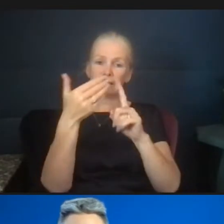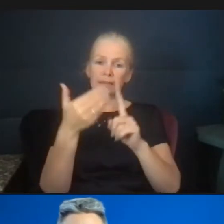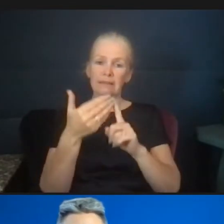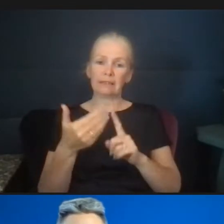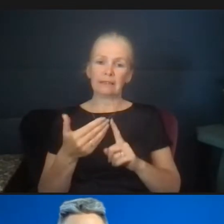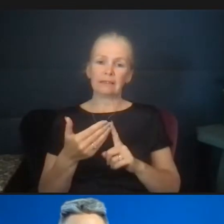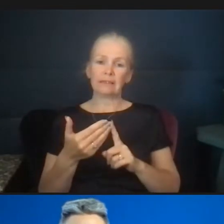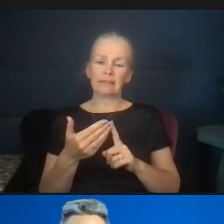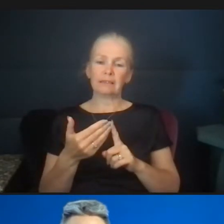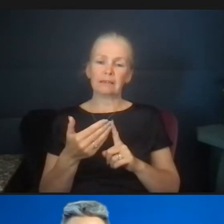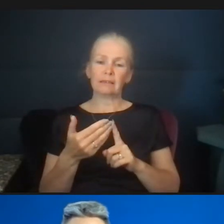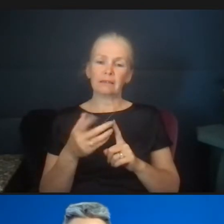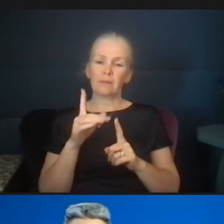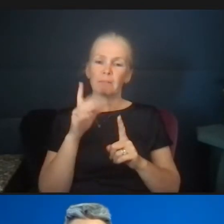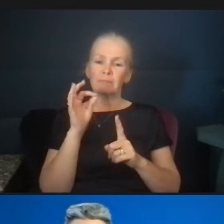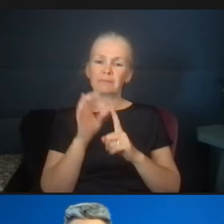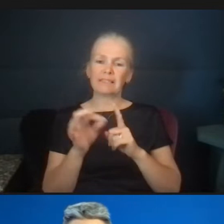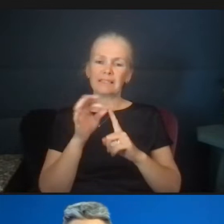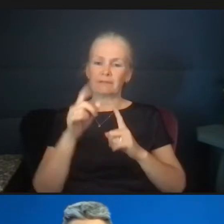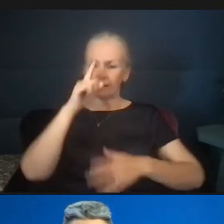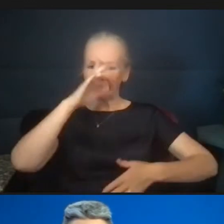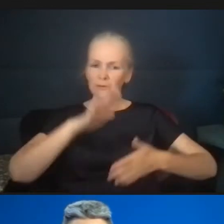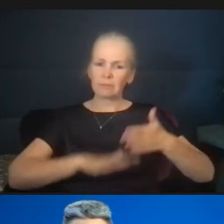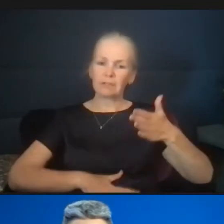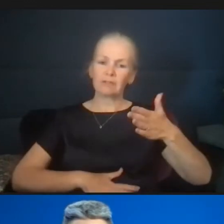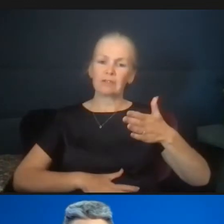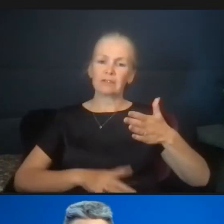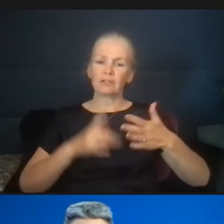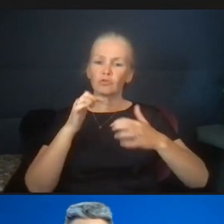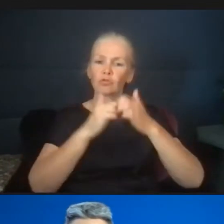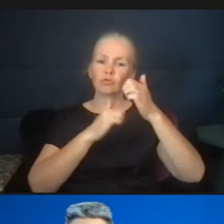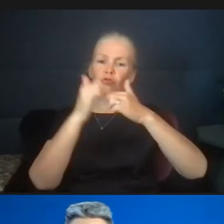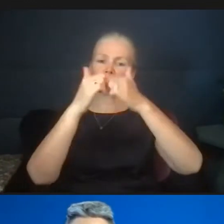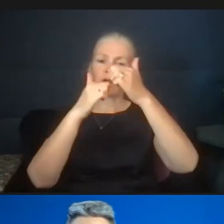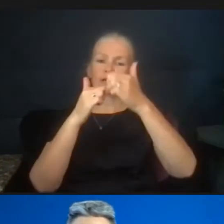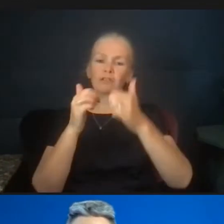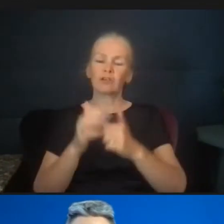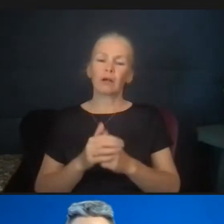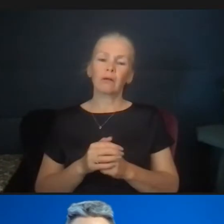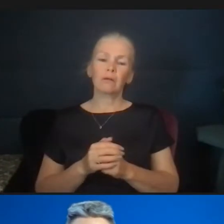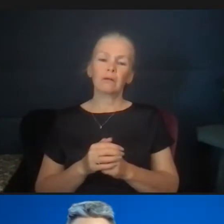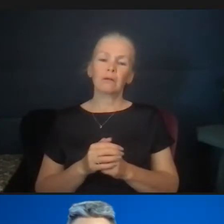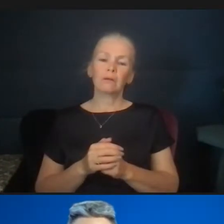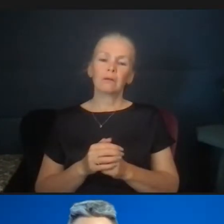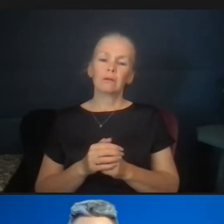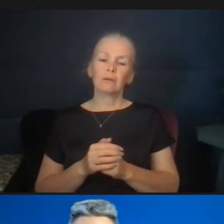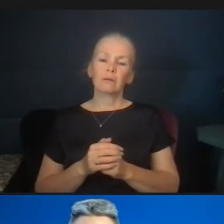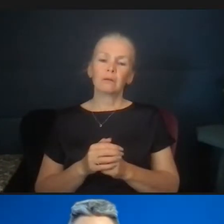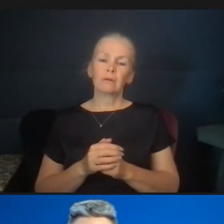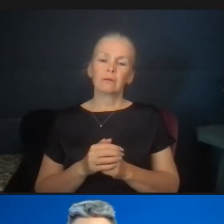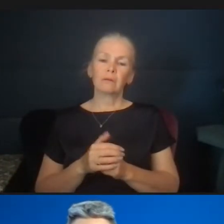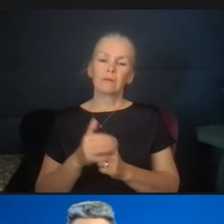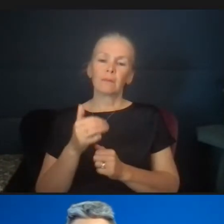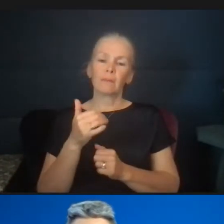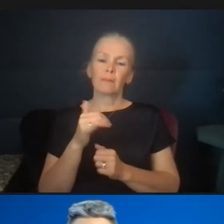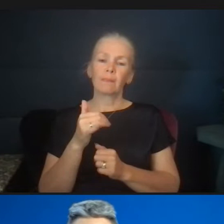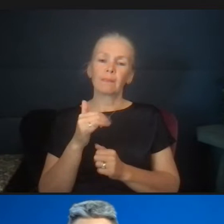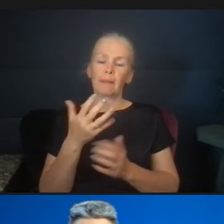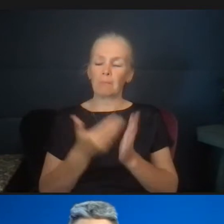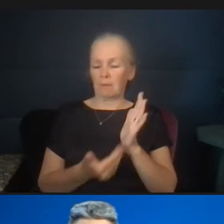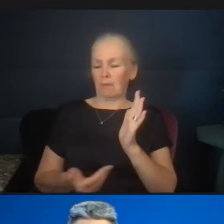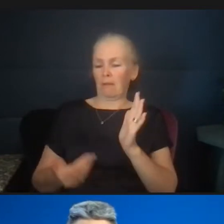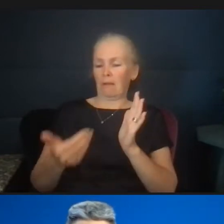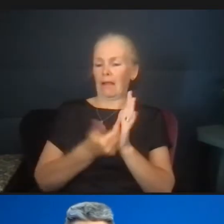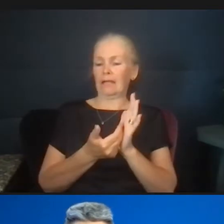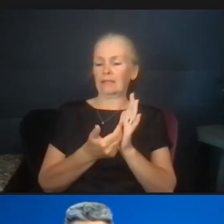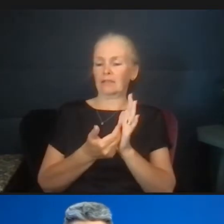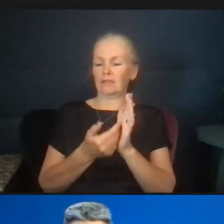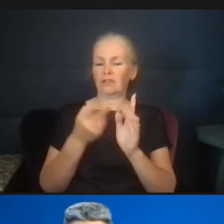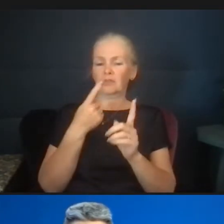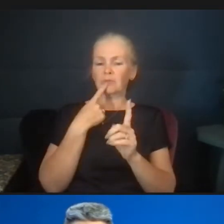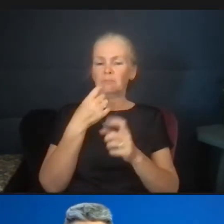specific experiences to the structures that may be actually contributing to the marginalisation